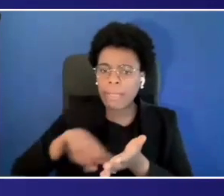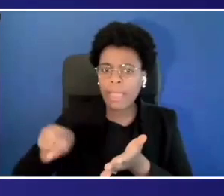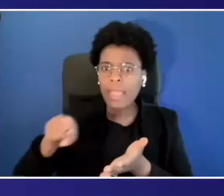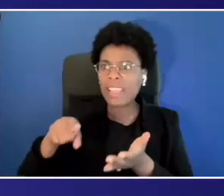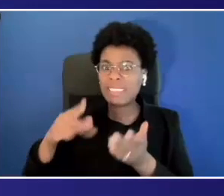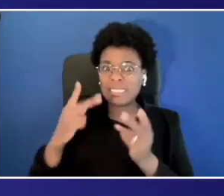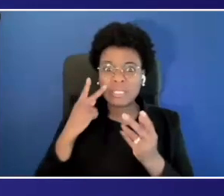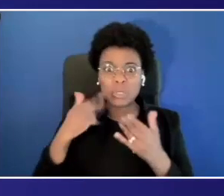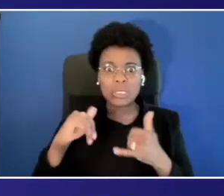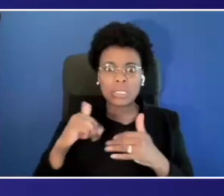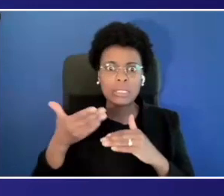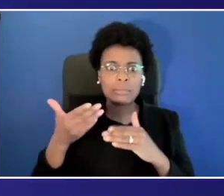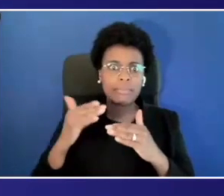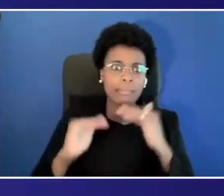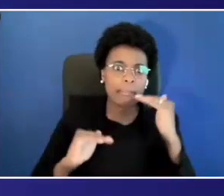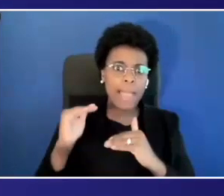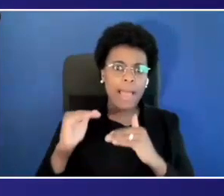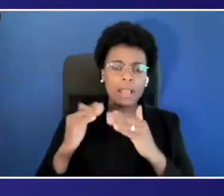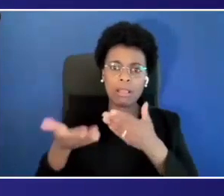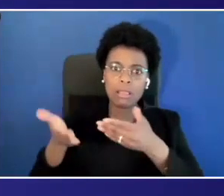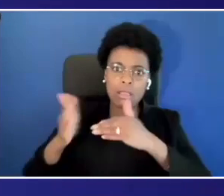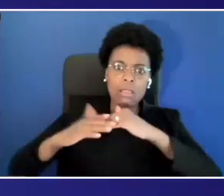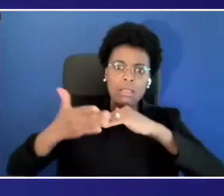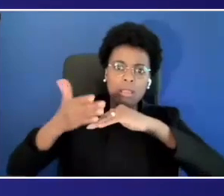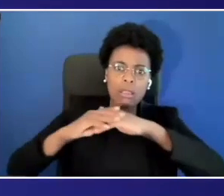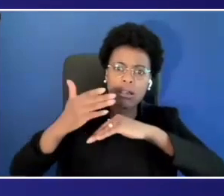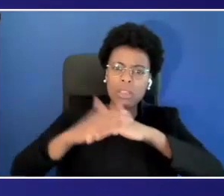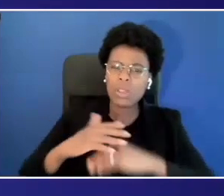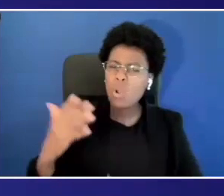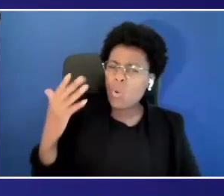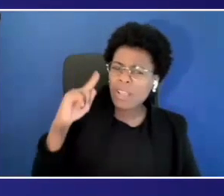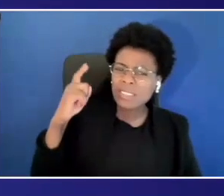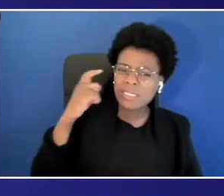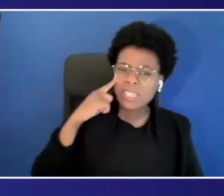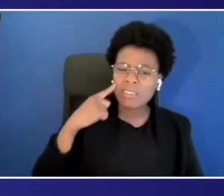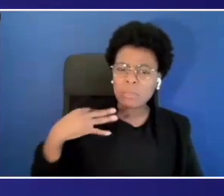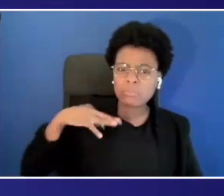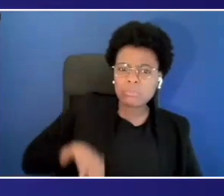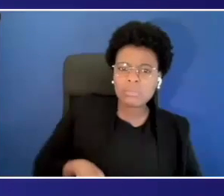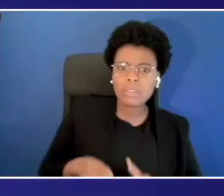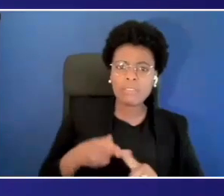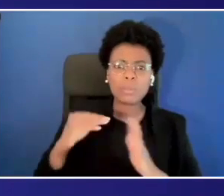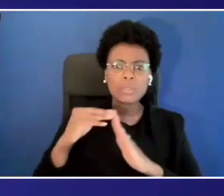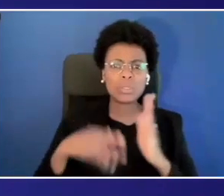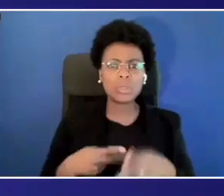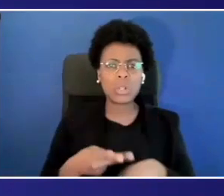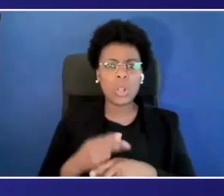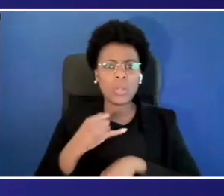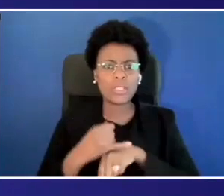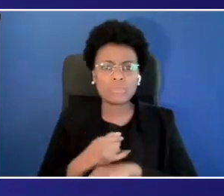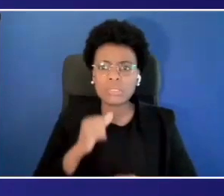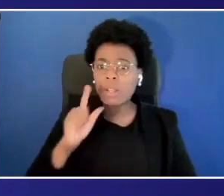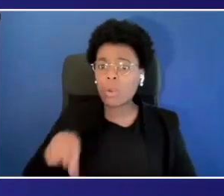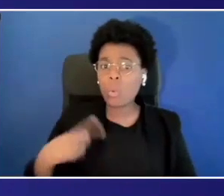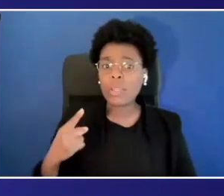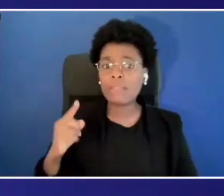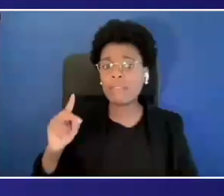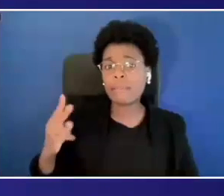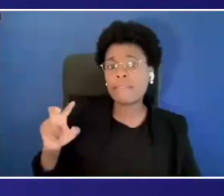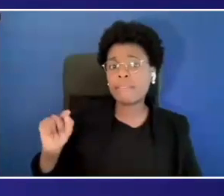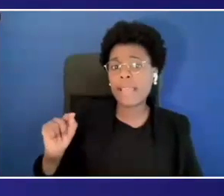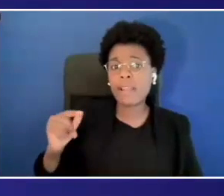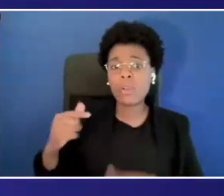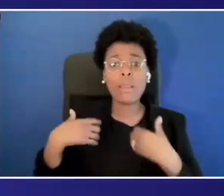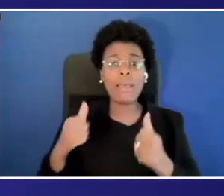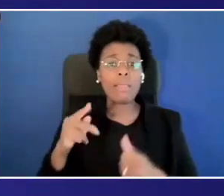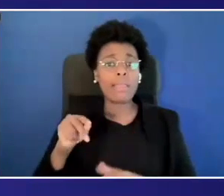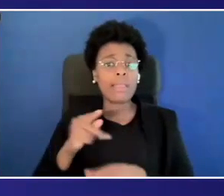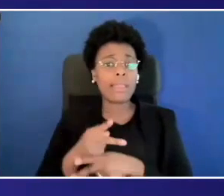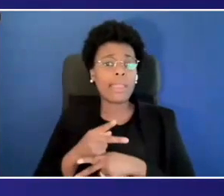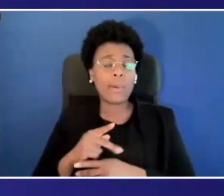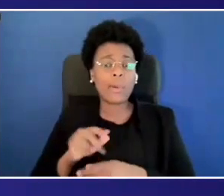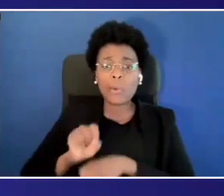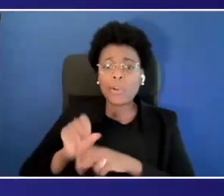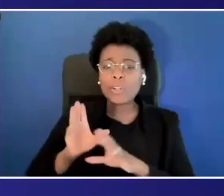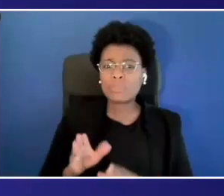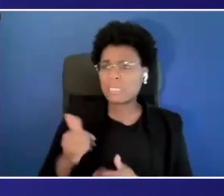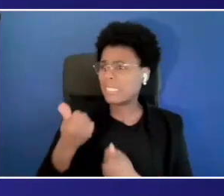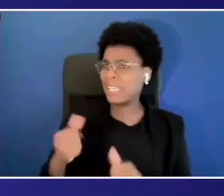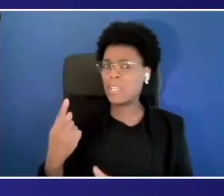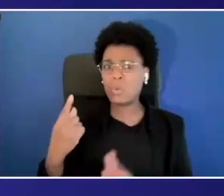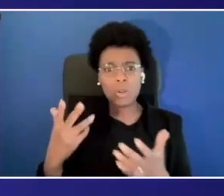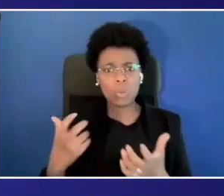I respectfully ask why is the government profiting off student loan interest not just from veterans or health care workers but from anyone who sought to better themselves throughout education.